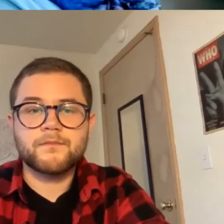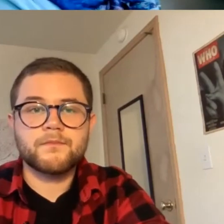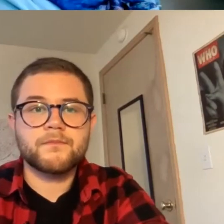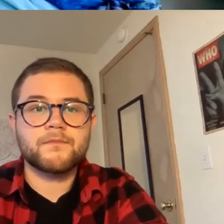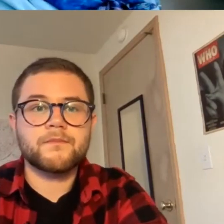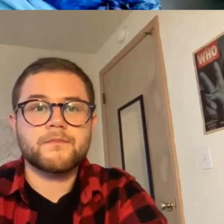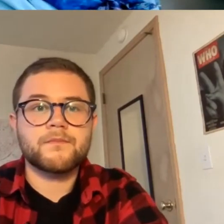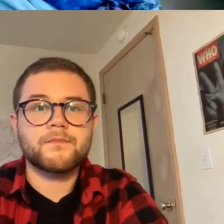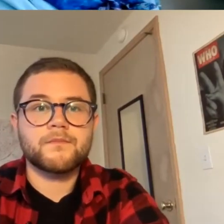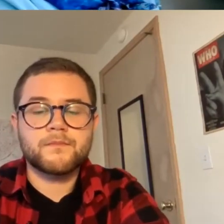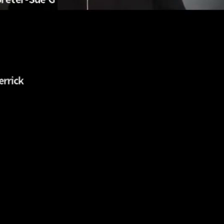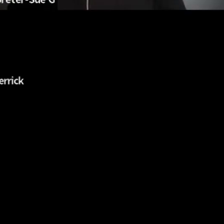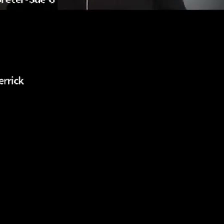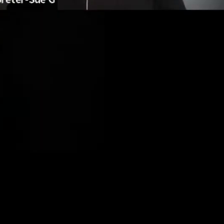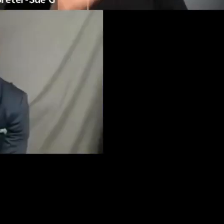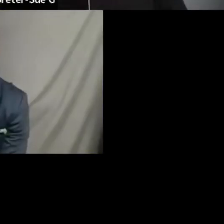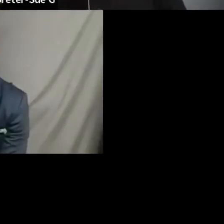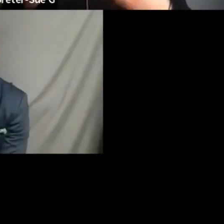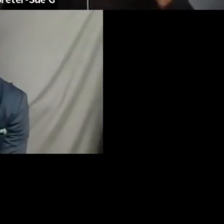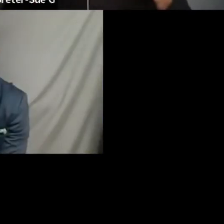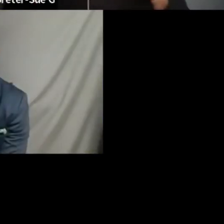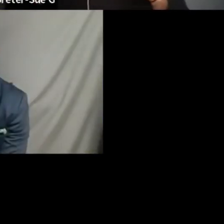I don't seem to have it right at my hand.